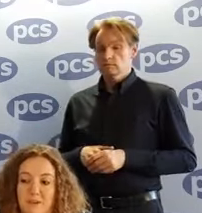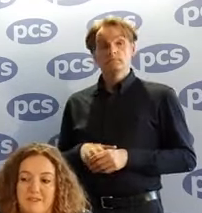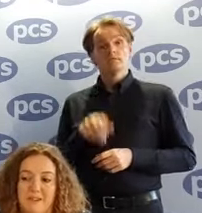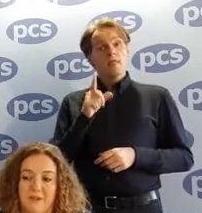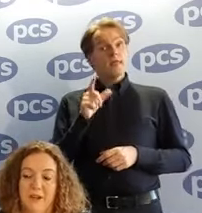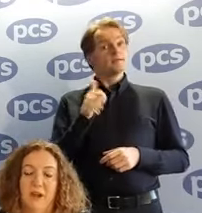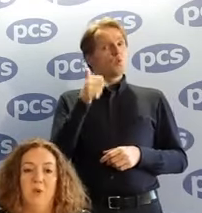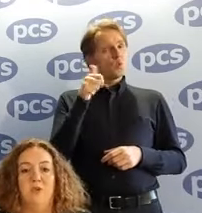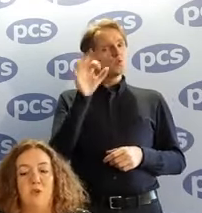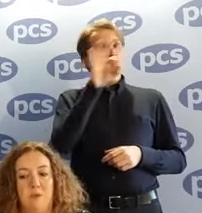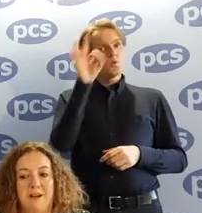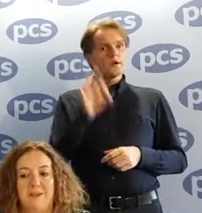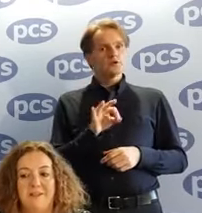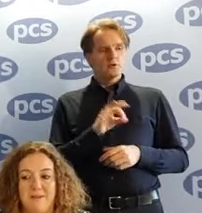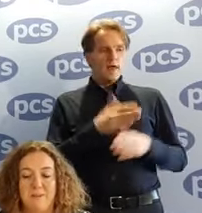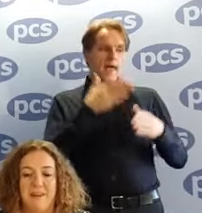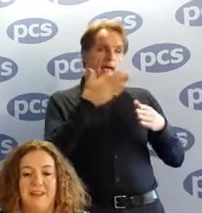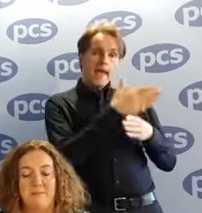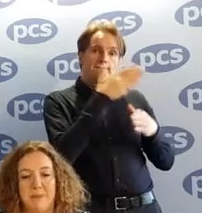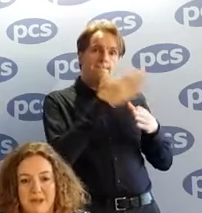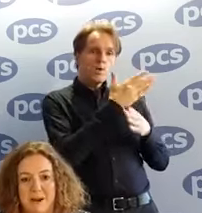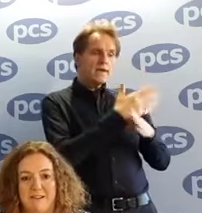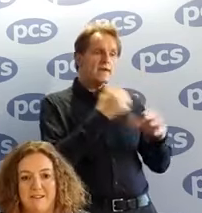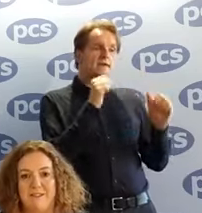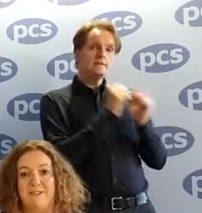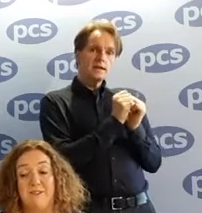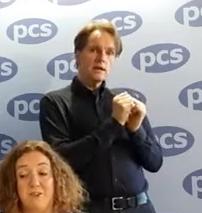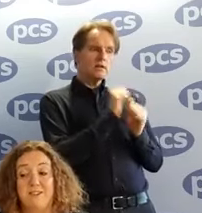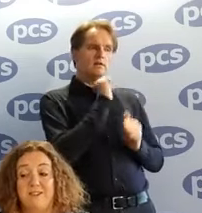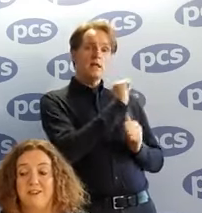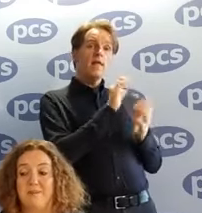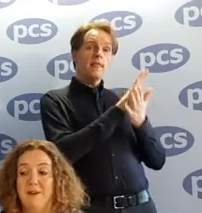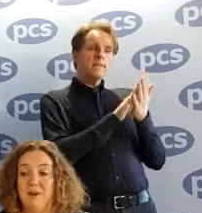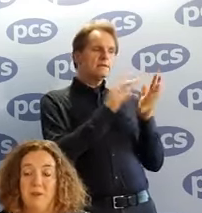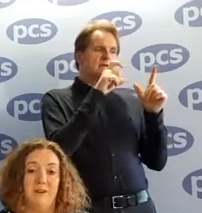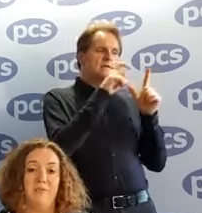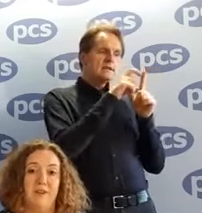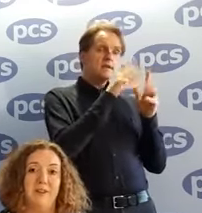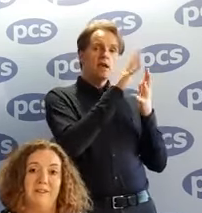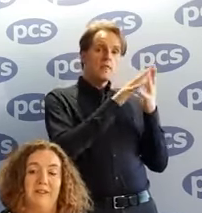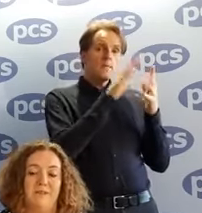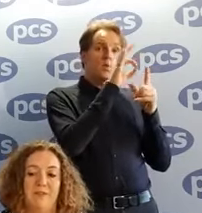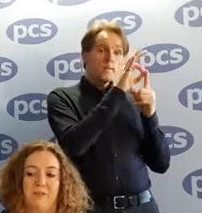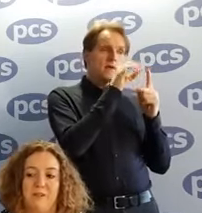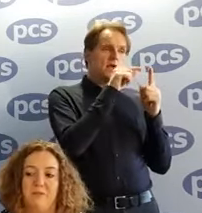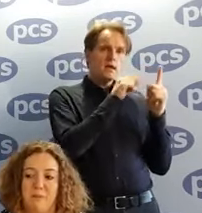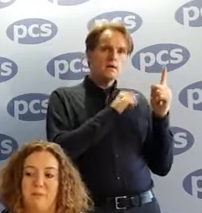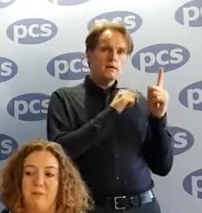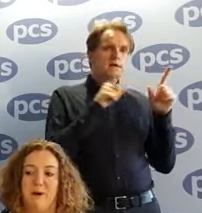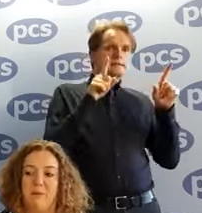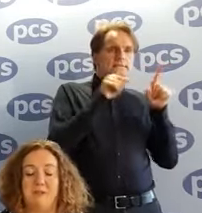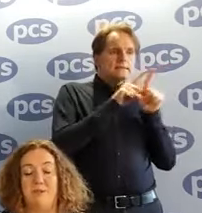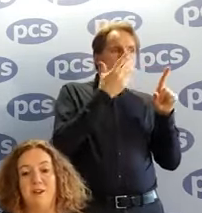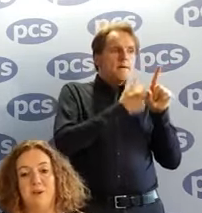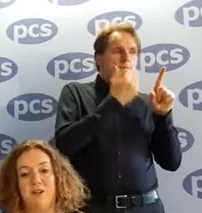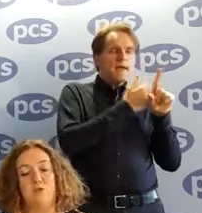employee deal was all about the DWP getting pay parity for the first time with a number of other different government departments, so in other words